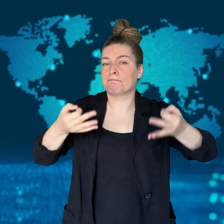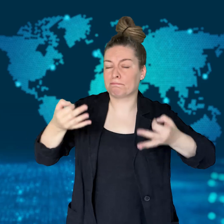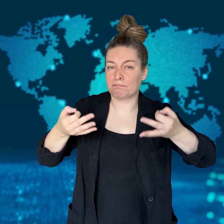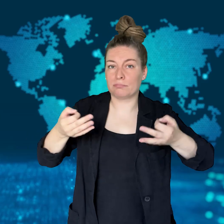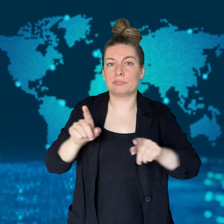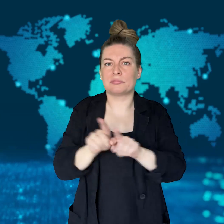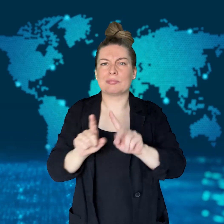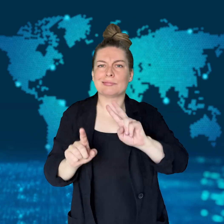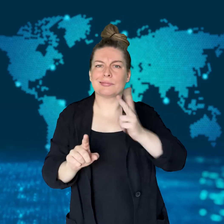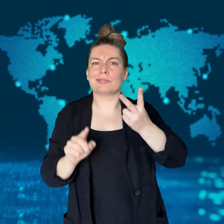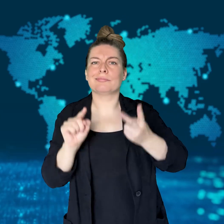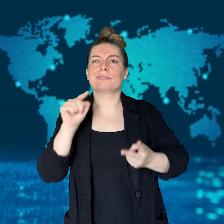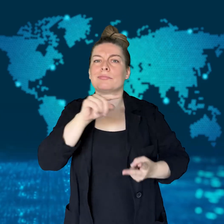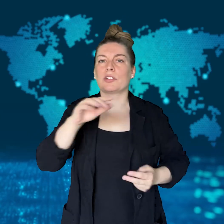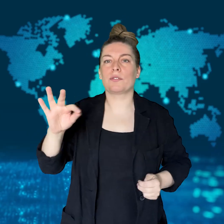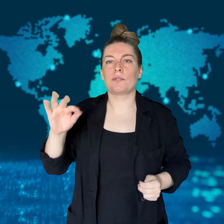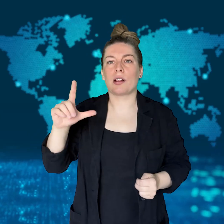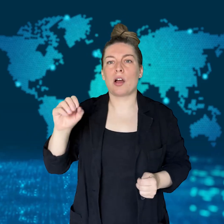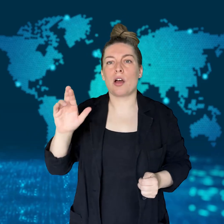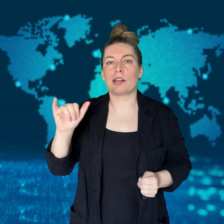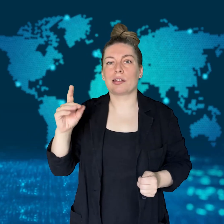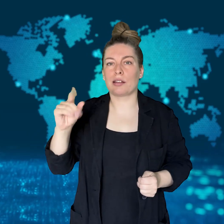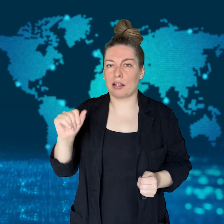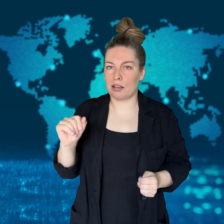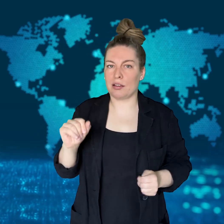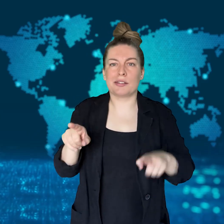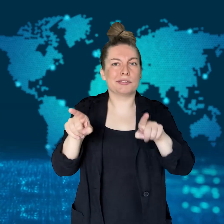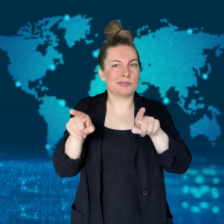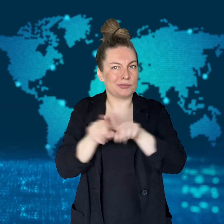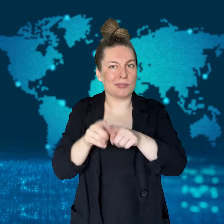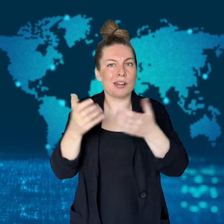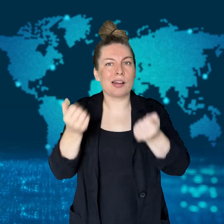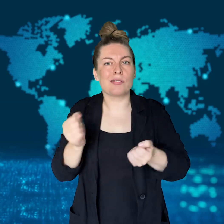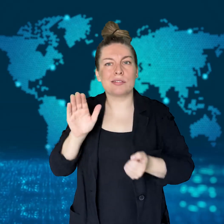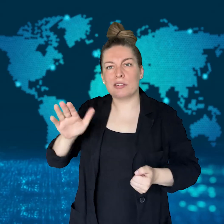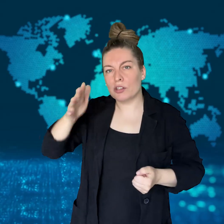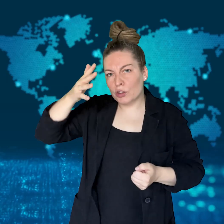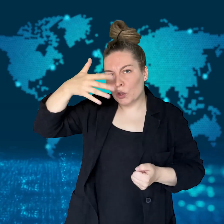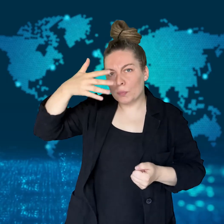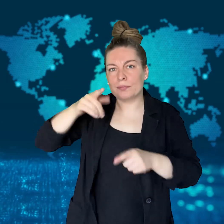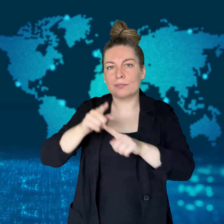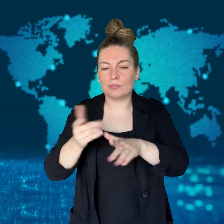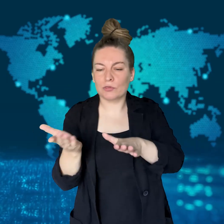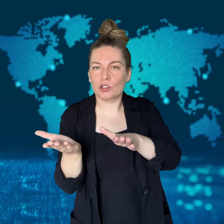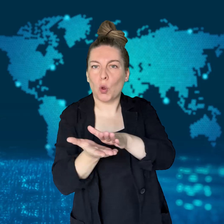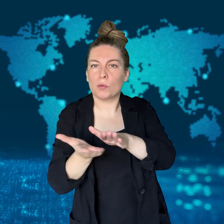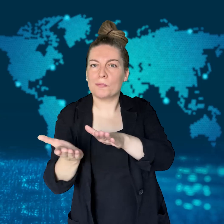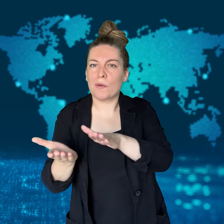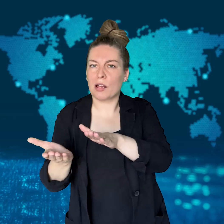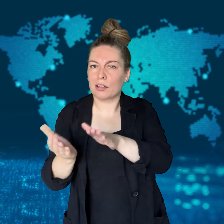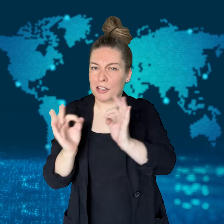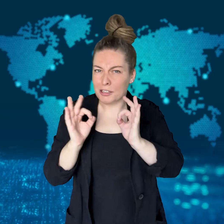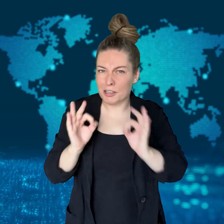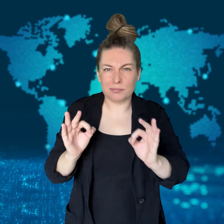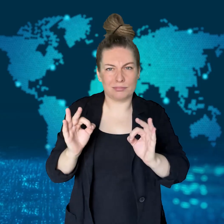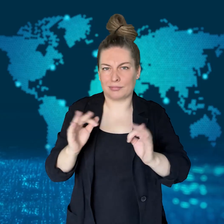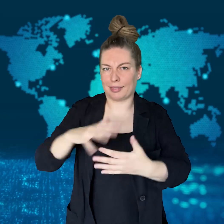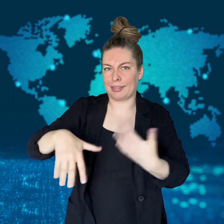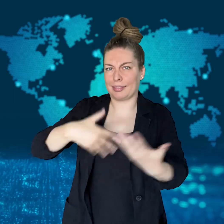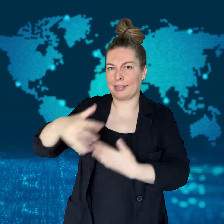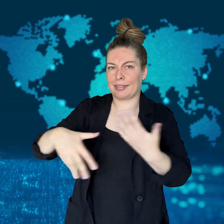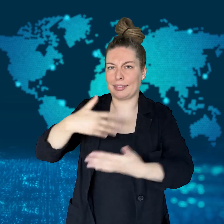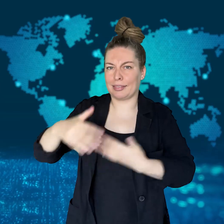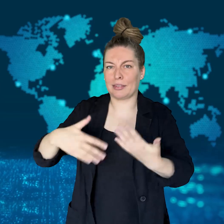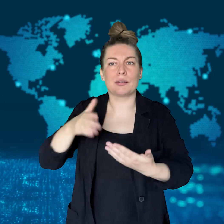The second case, in Florida, will rule on alleged mishandling of